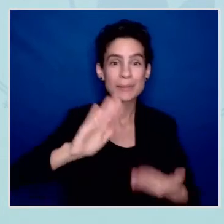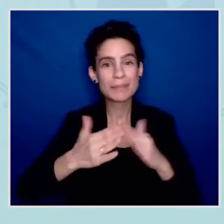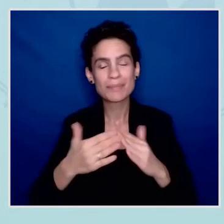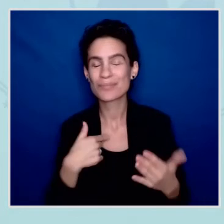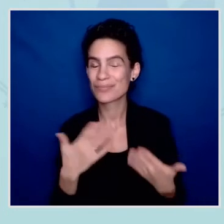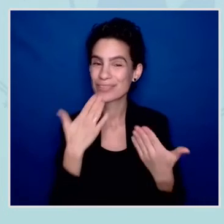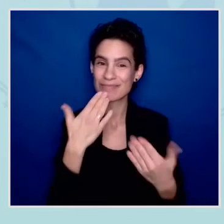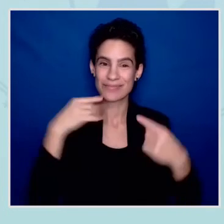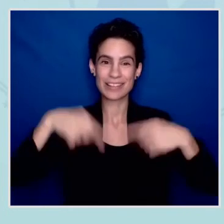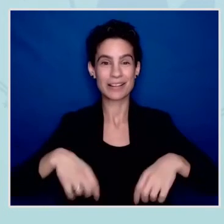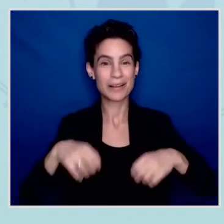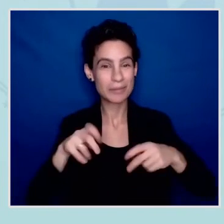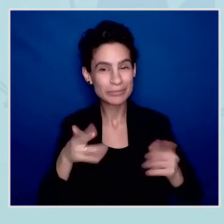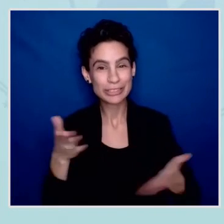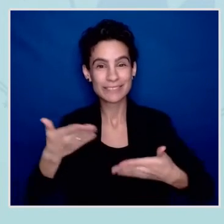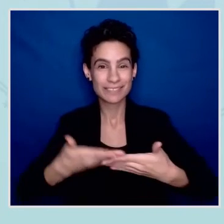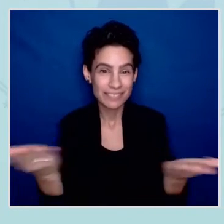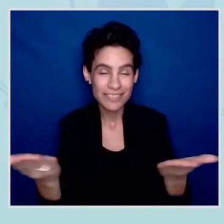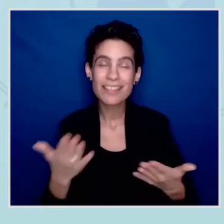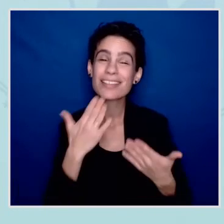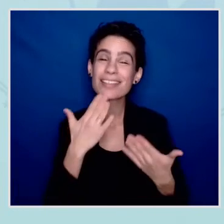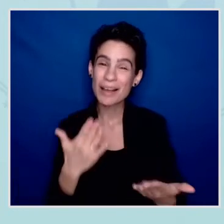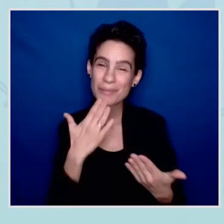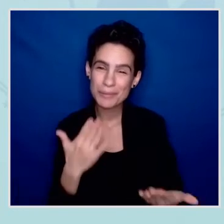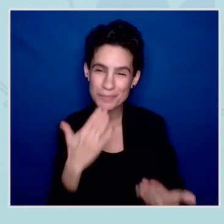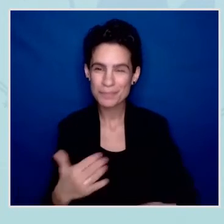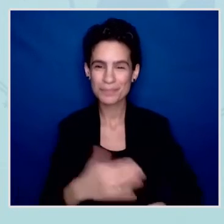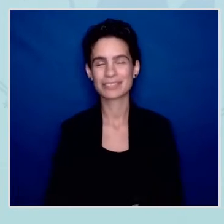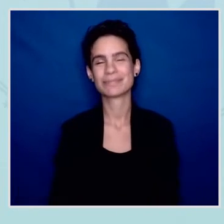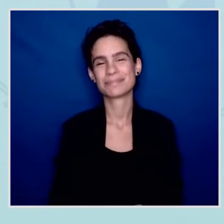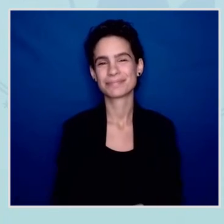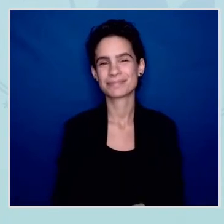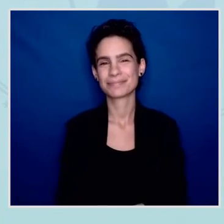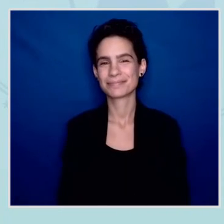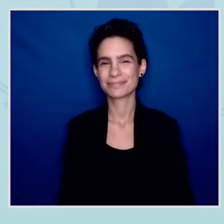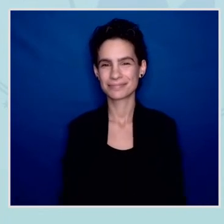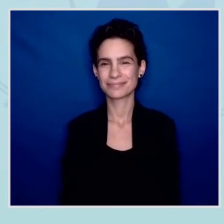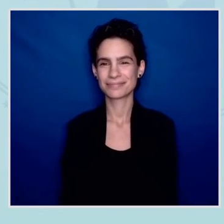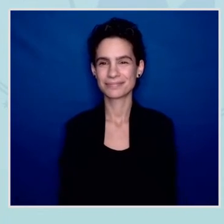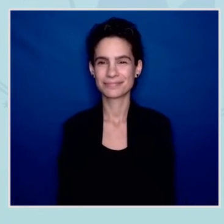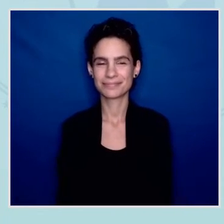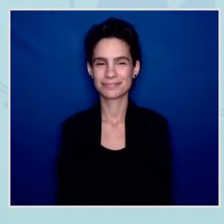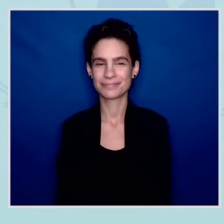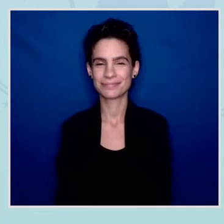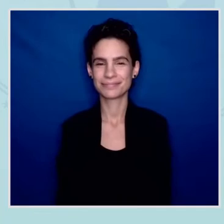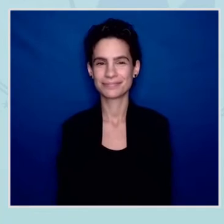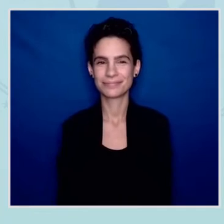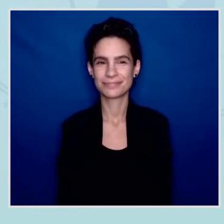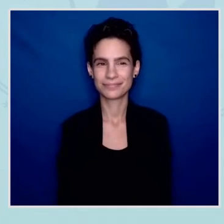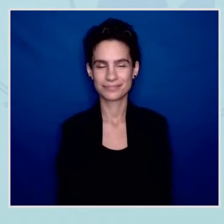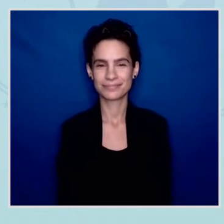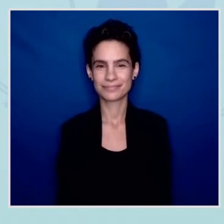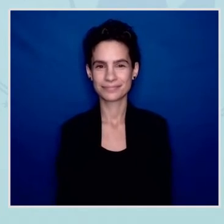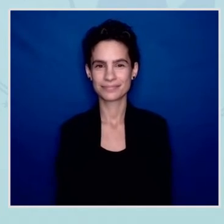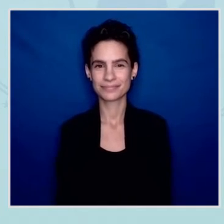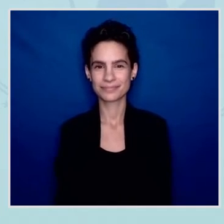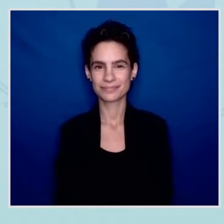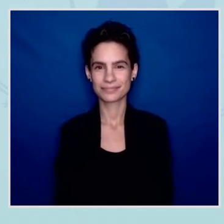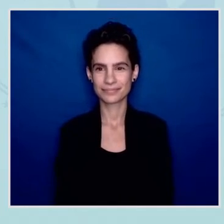SBA. TO HELP AMERICA'S SMALL BUSINESS OWNERS BUILD BETTER FUTURES FOR THEIR FAMILIES AND THEIR COMMUNITIES, AND I'M GRATEFUL FOR THIS OPPORTUNITY